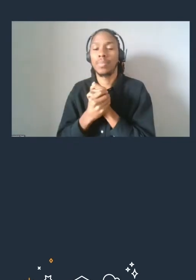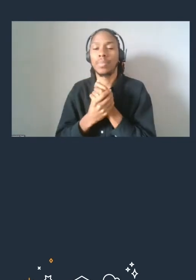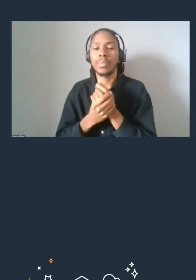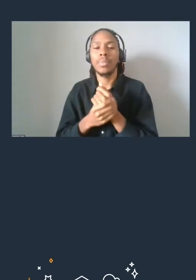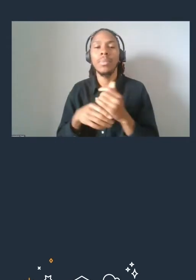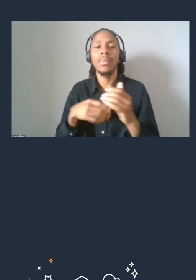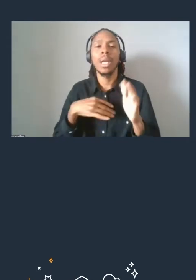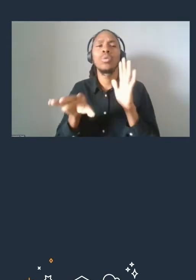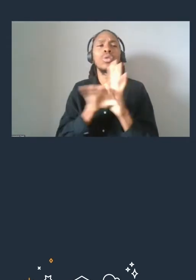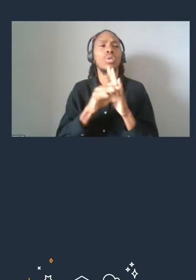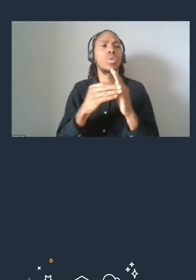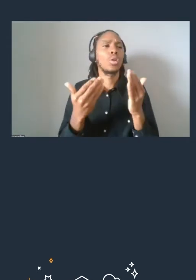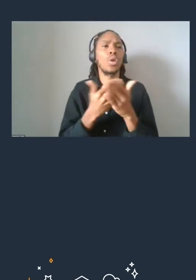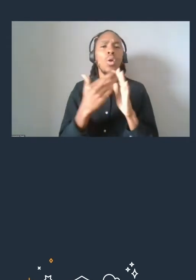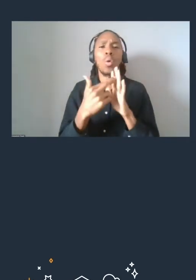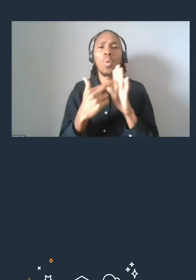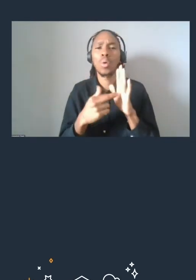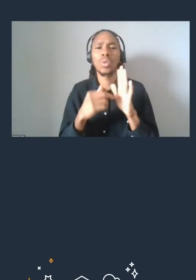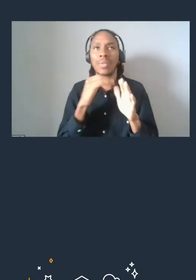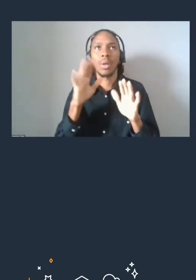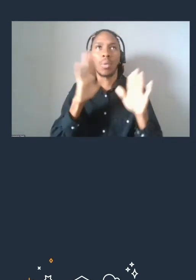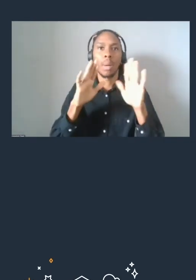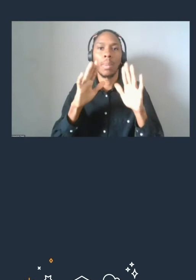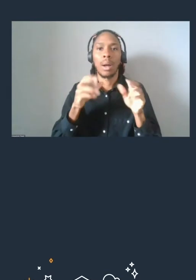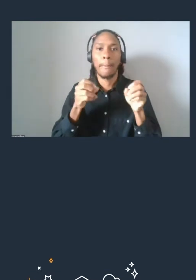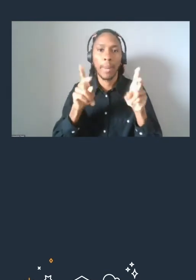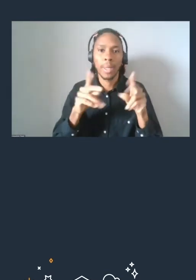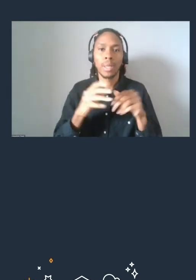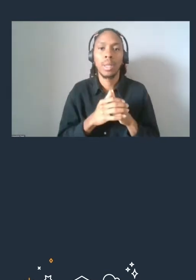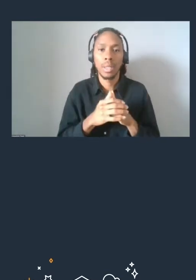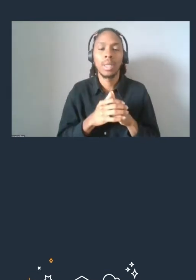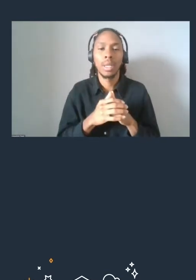so I don't have to worry about permissions. We'll leave encryption as is,